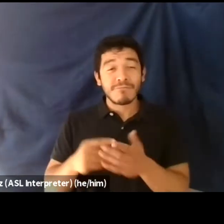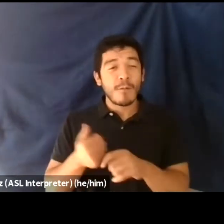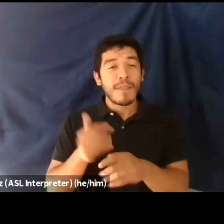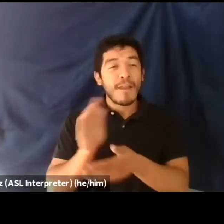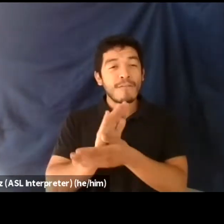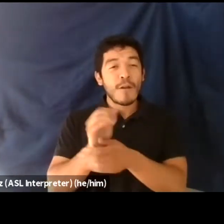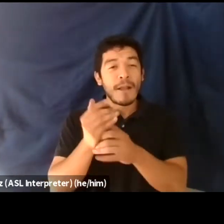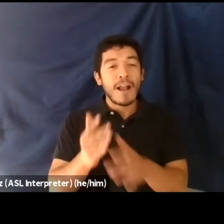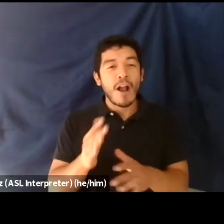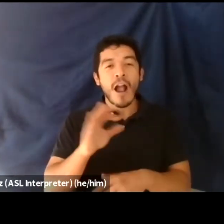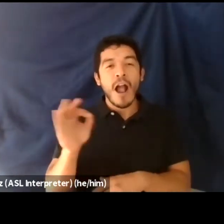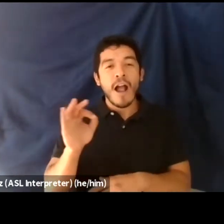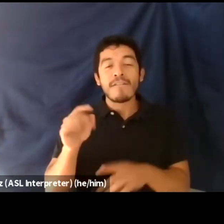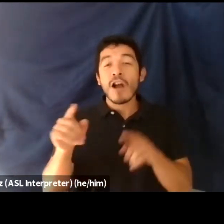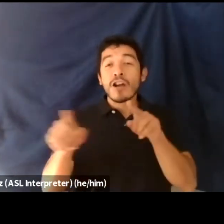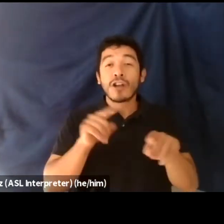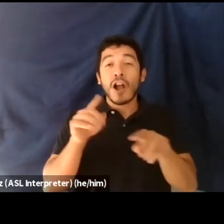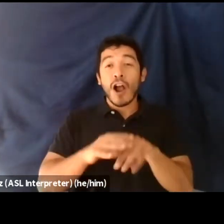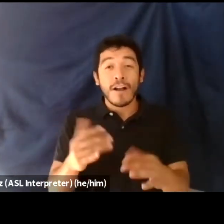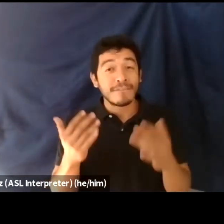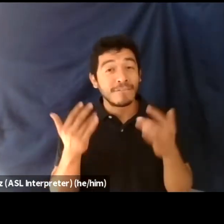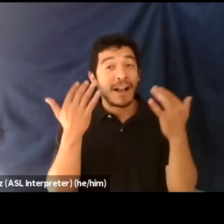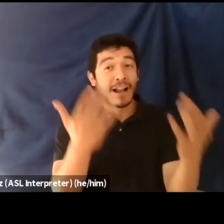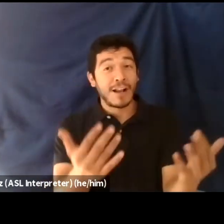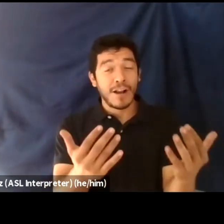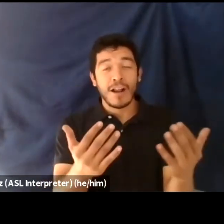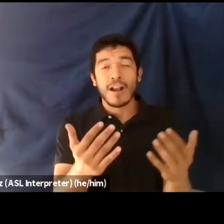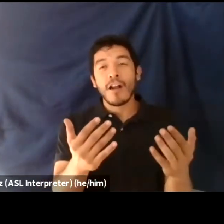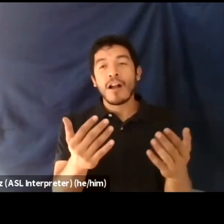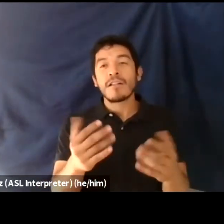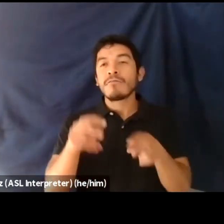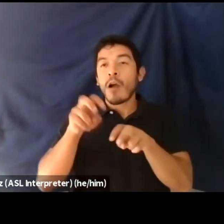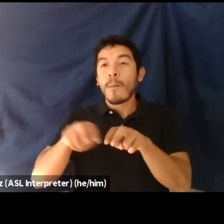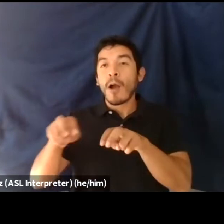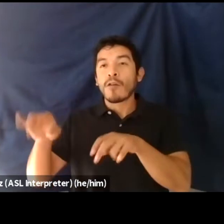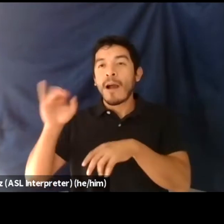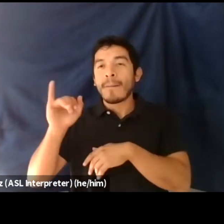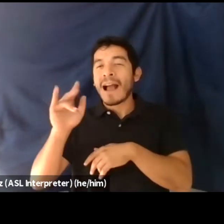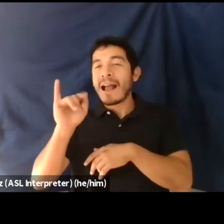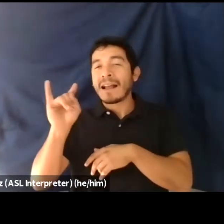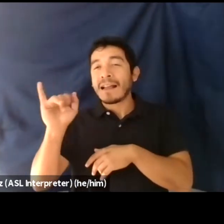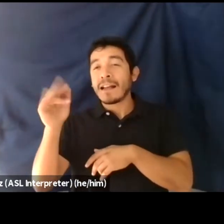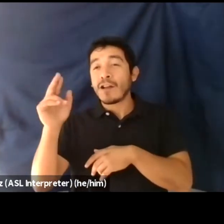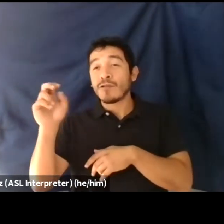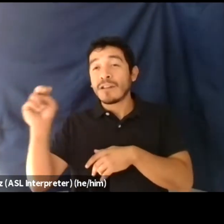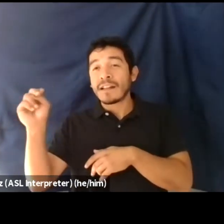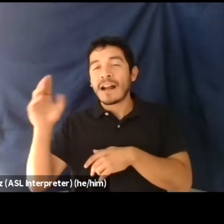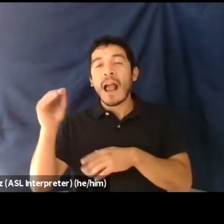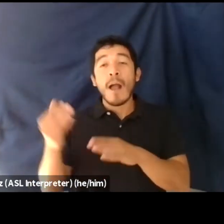of Socks on Fire, moderated by kitty Green. And before we get started,